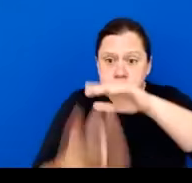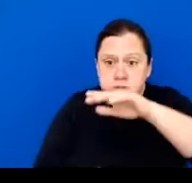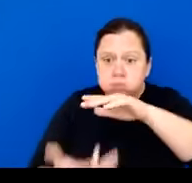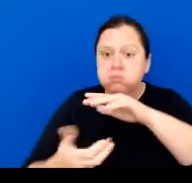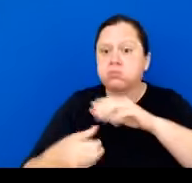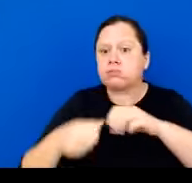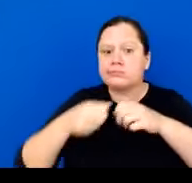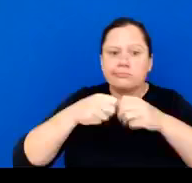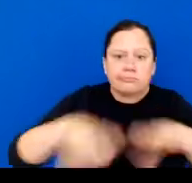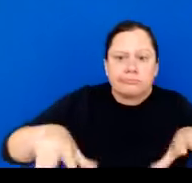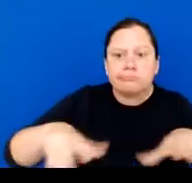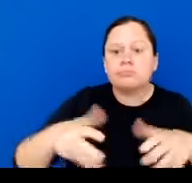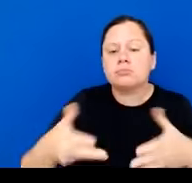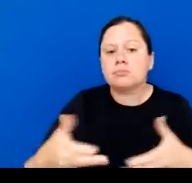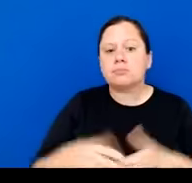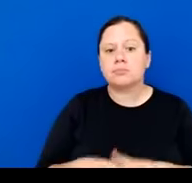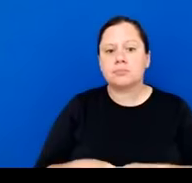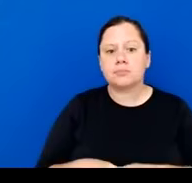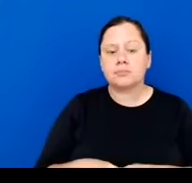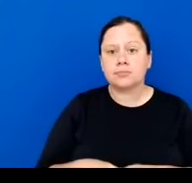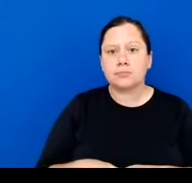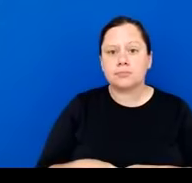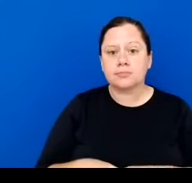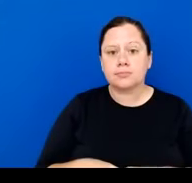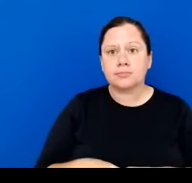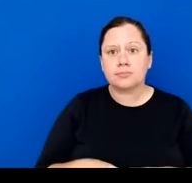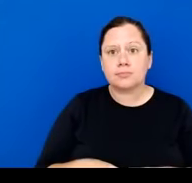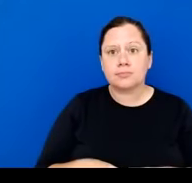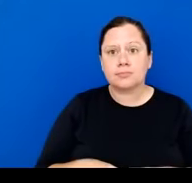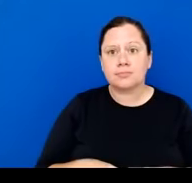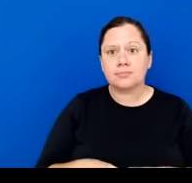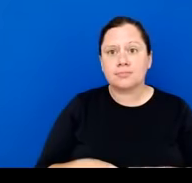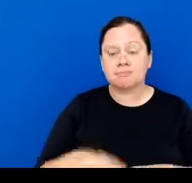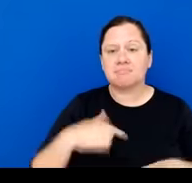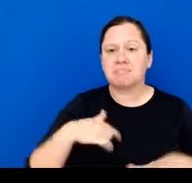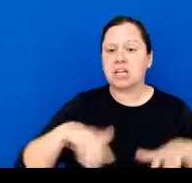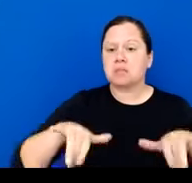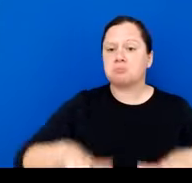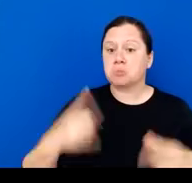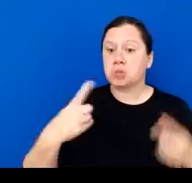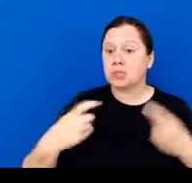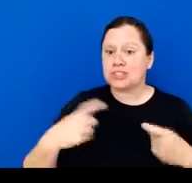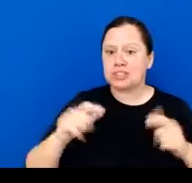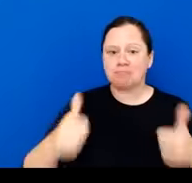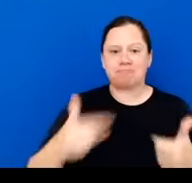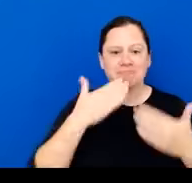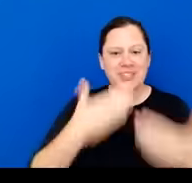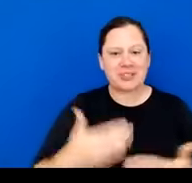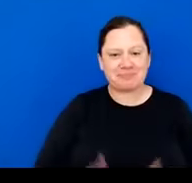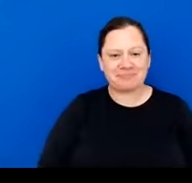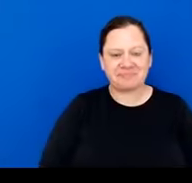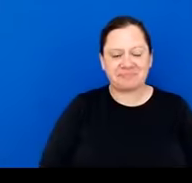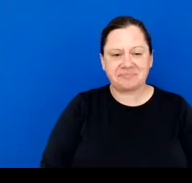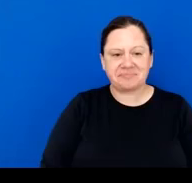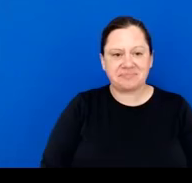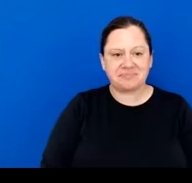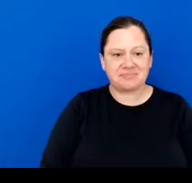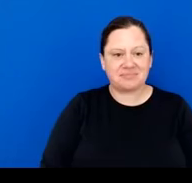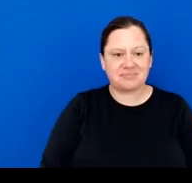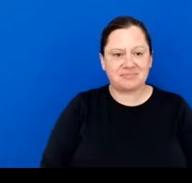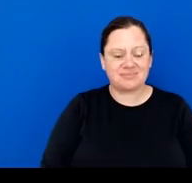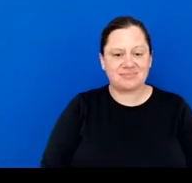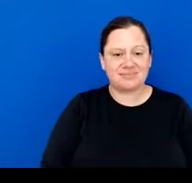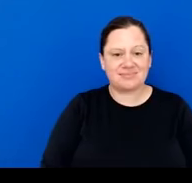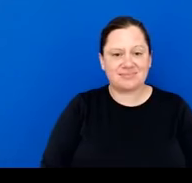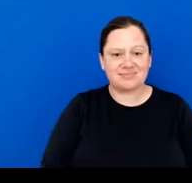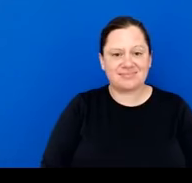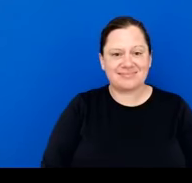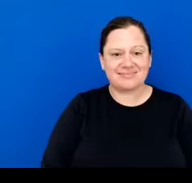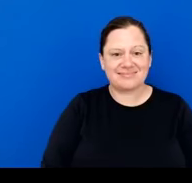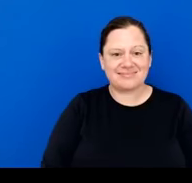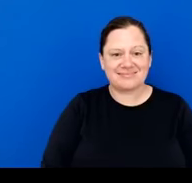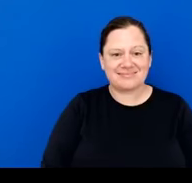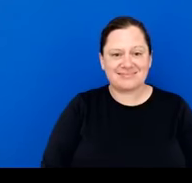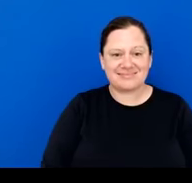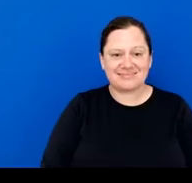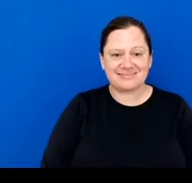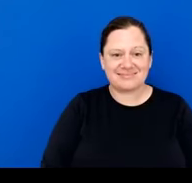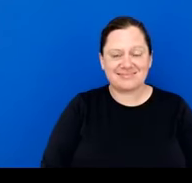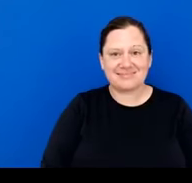questions thank you. Thank you Stuart we've had a couple